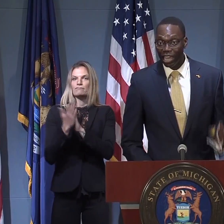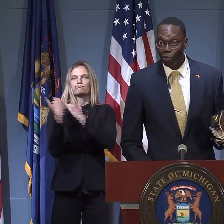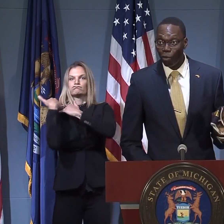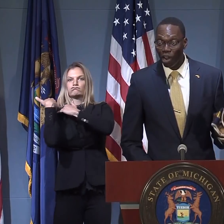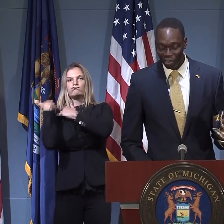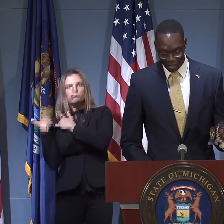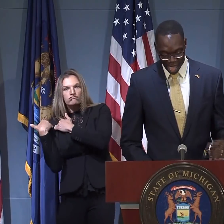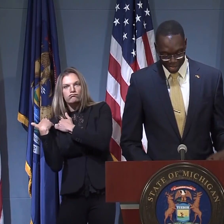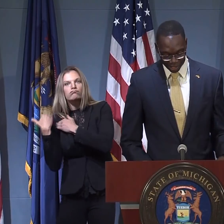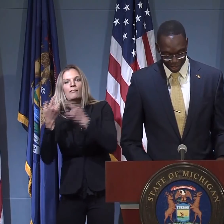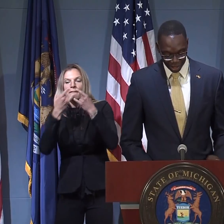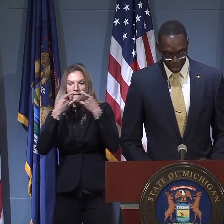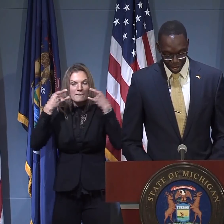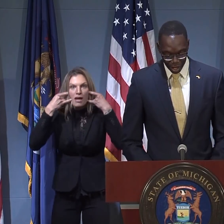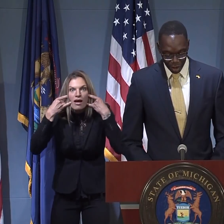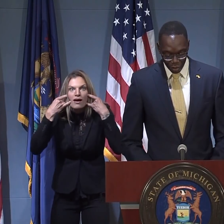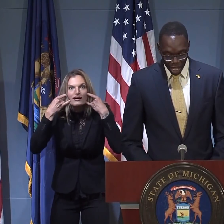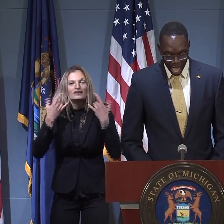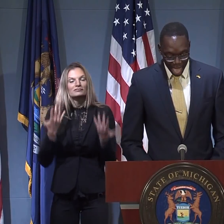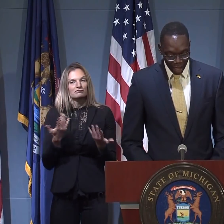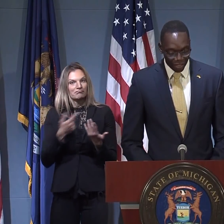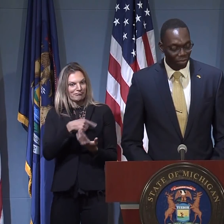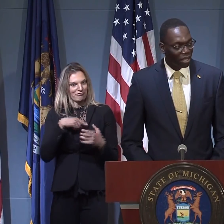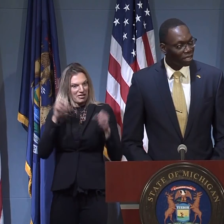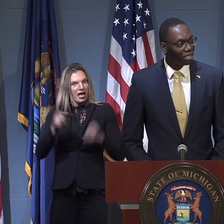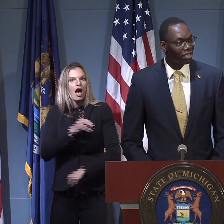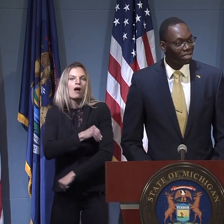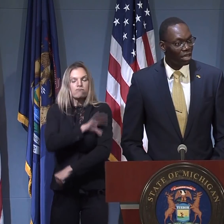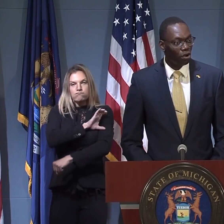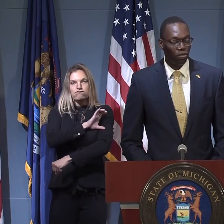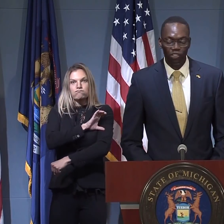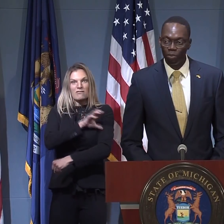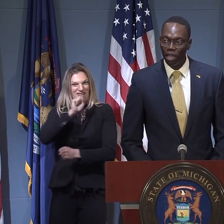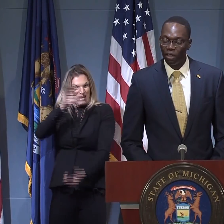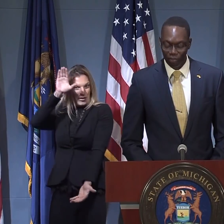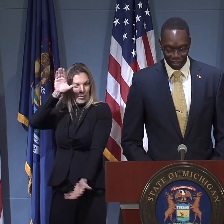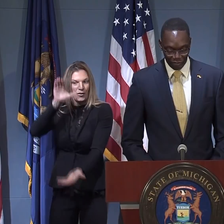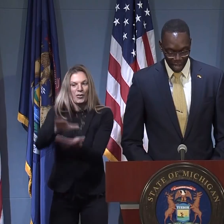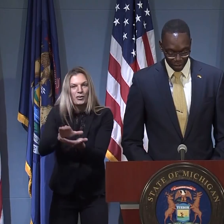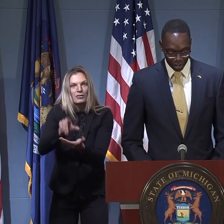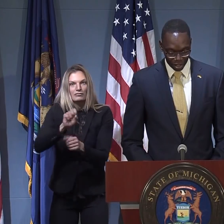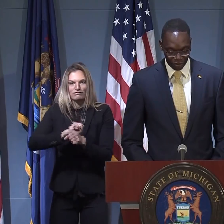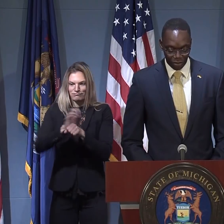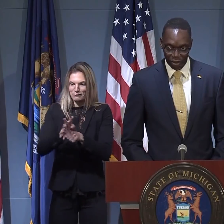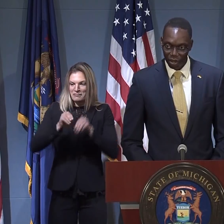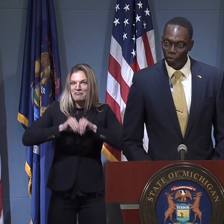THAT WE HAVE THE POWER TO DO, FANNED WE ALL ARE RESPONSIBLE AND TAKE ACTIONS, LIKE WEARING